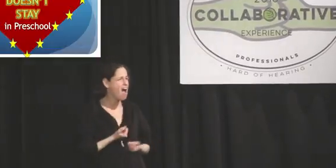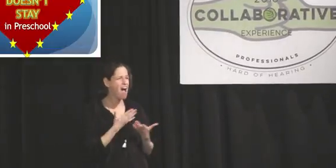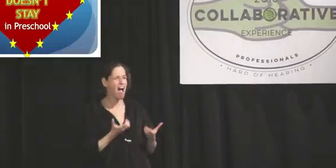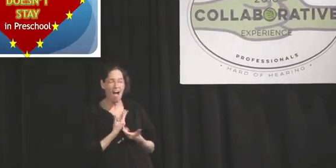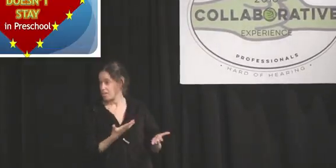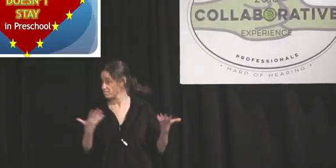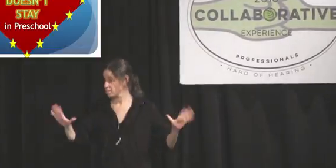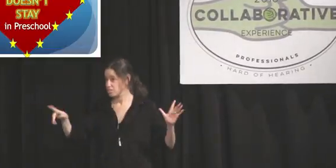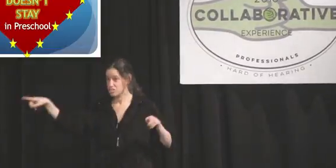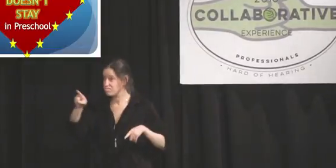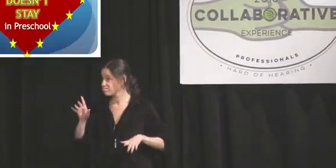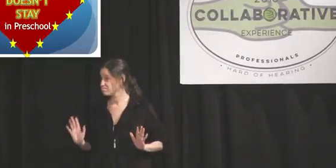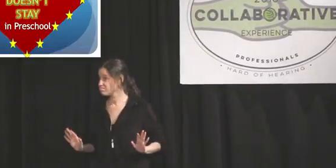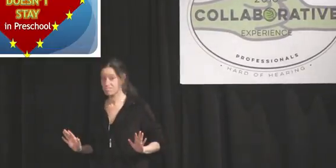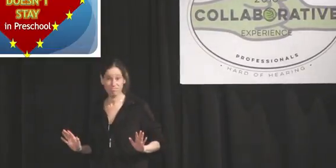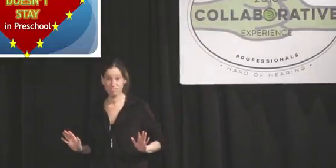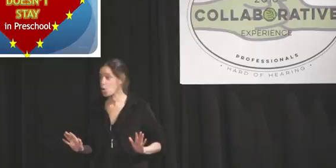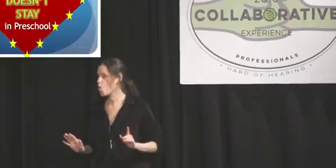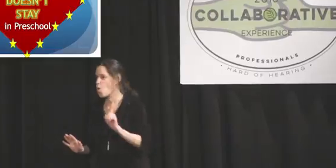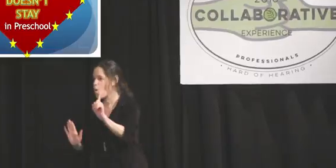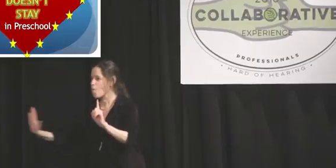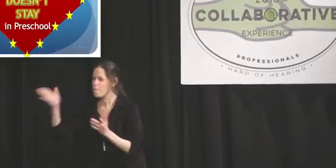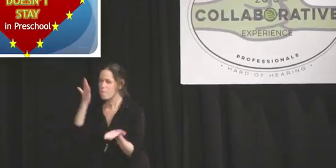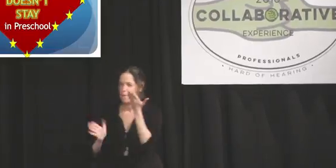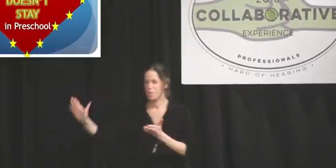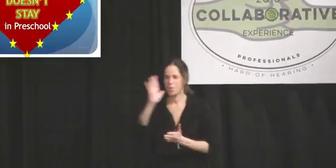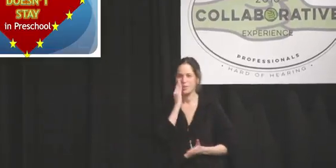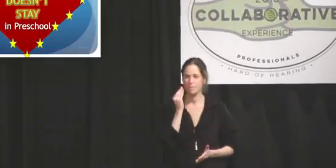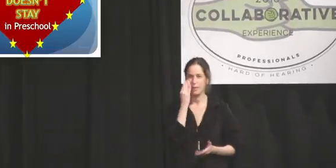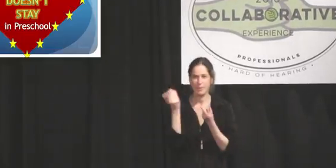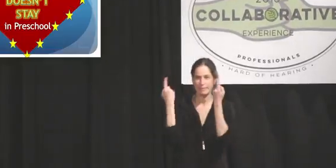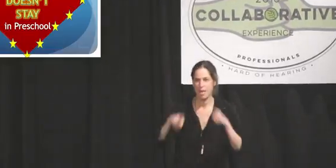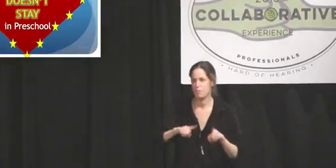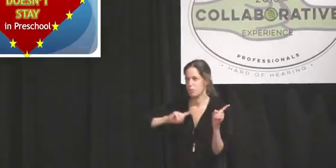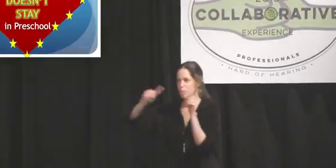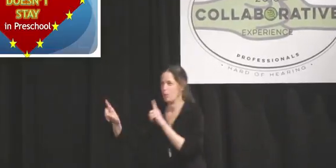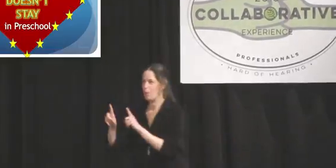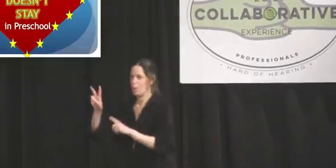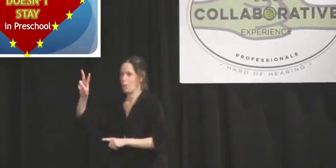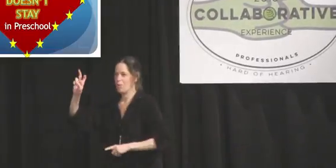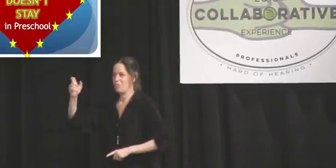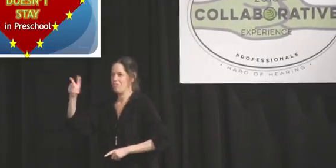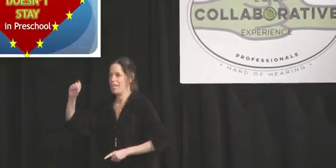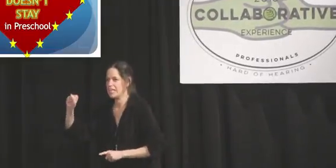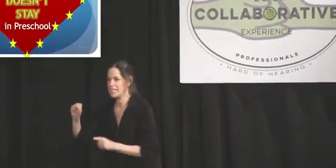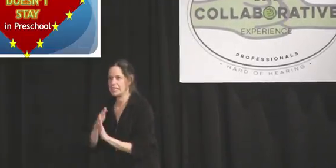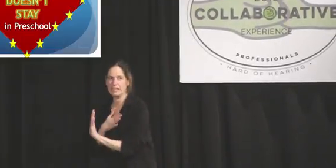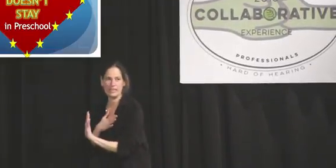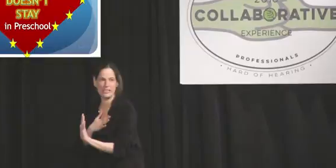and told everybody about it? Did you? Did everybody have that? No. But you know,